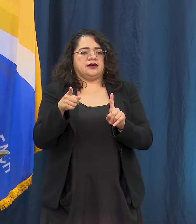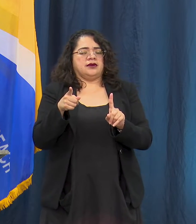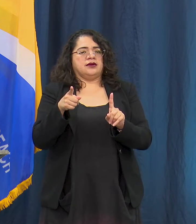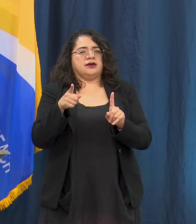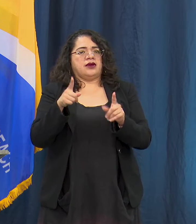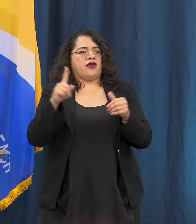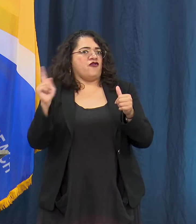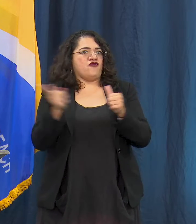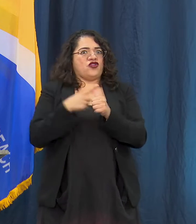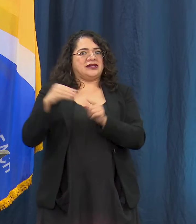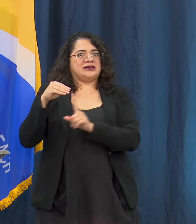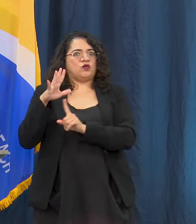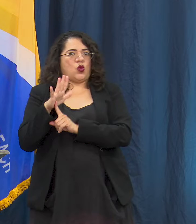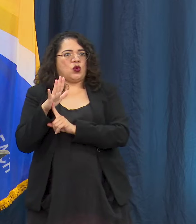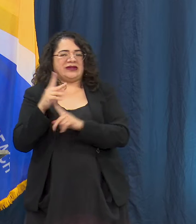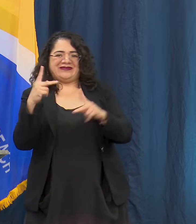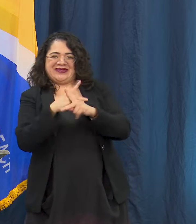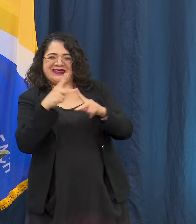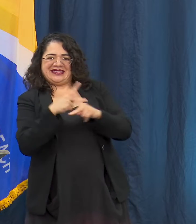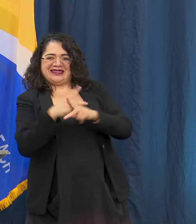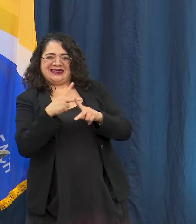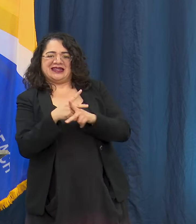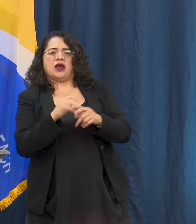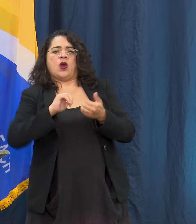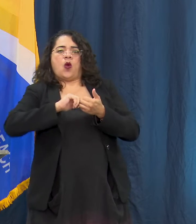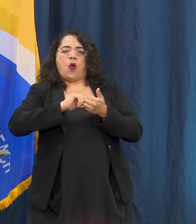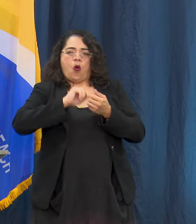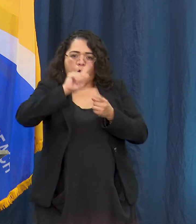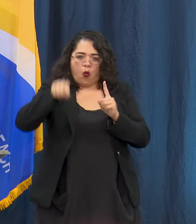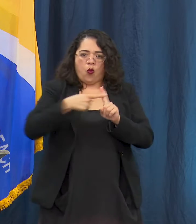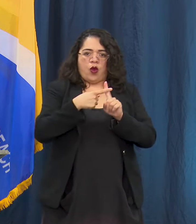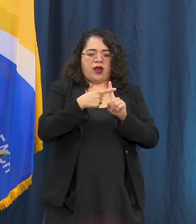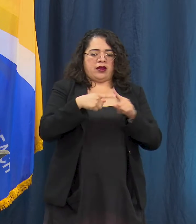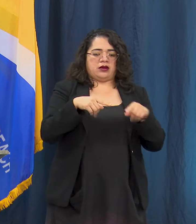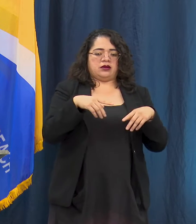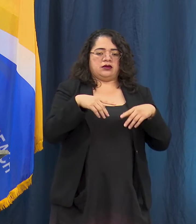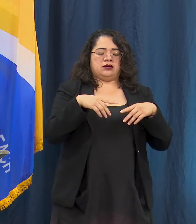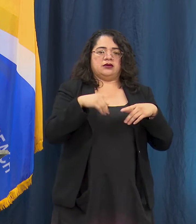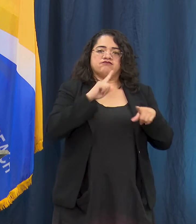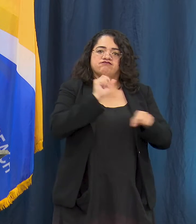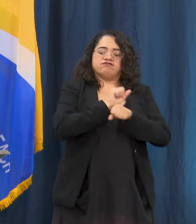exposed and when they became infectious compared to the time when we report it a